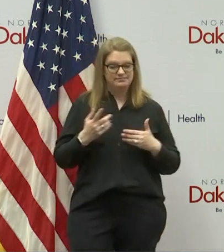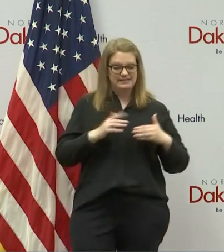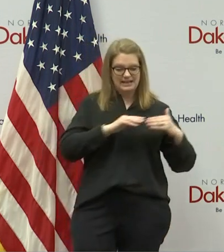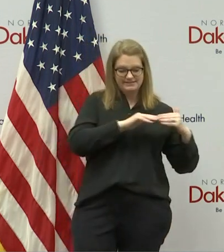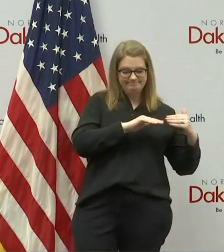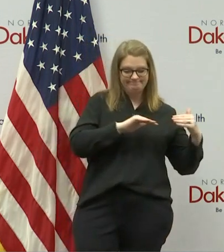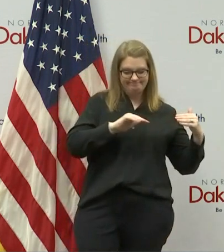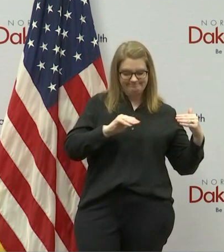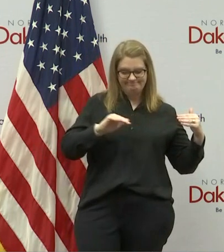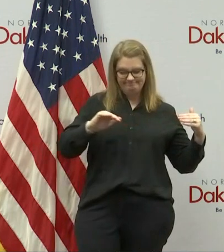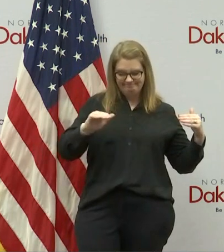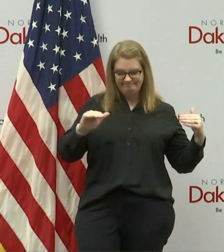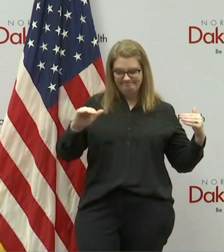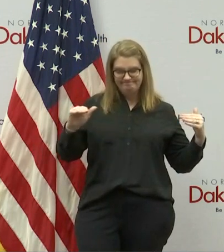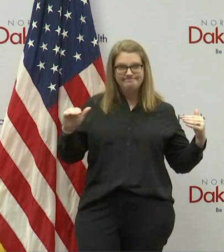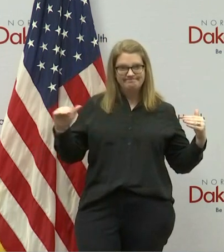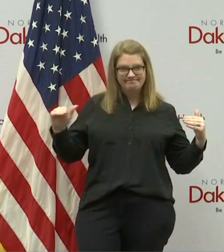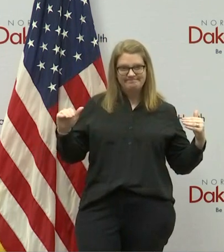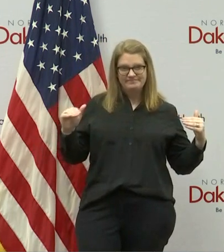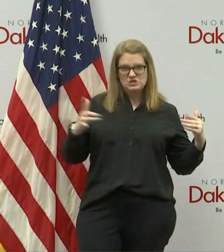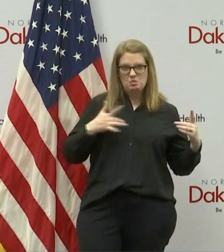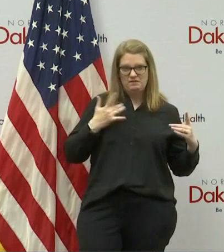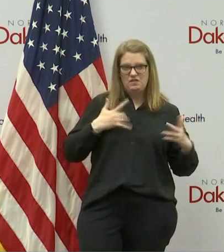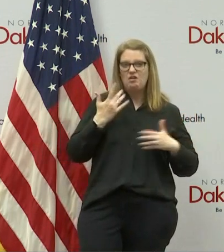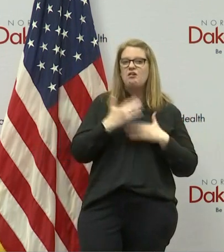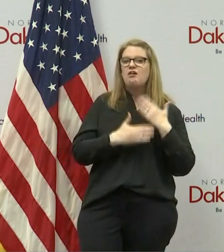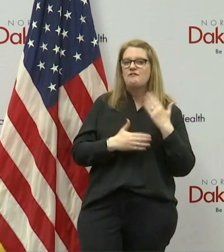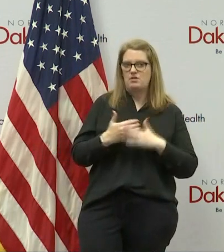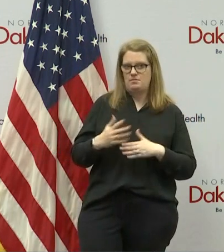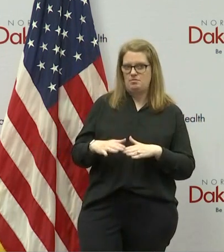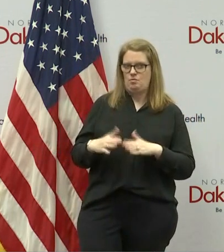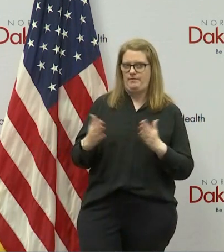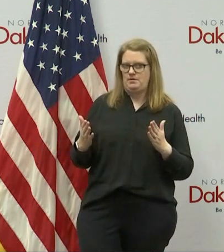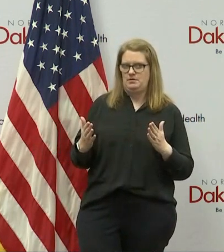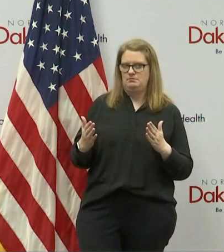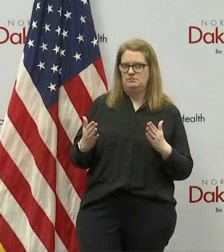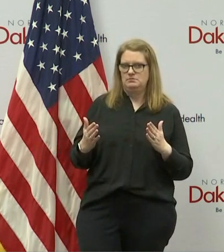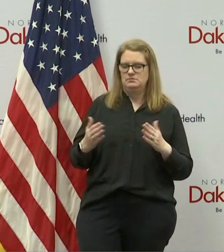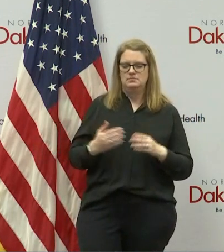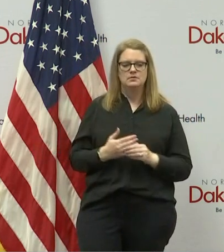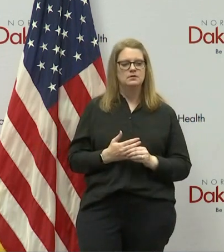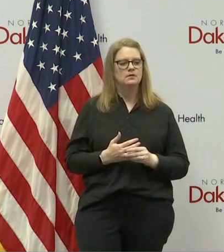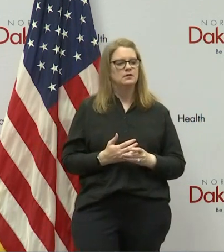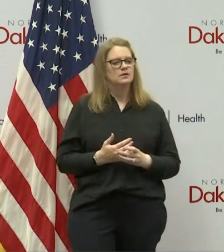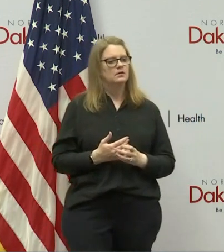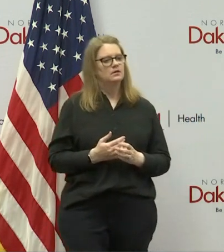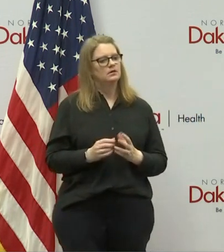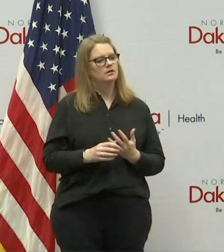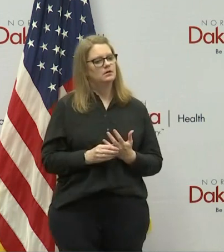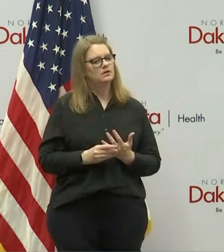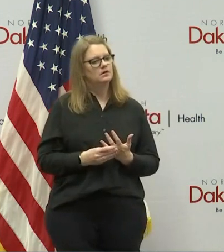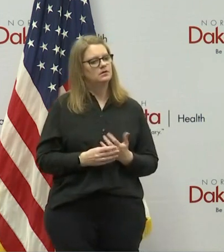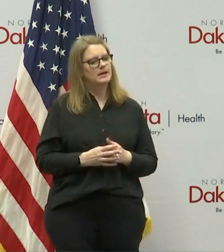FOR RIGHT NOW, AND ALL OF THIS IS CONTINGENT ON CONTINUING TO SEE GREAT PROGRESS LIKE OVER THE WEEKEND, FANTASTIC PROGRESS THAT